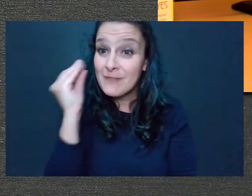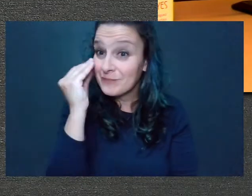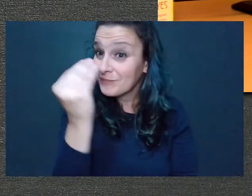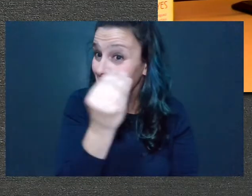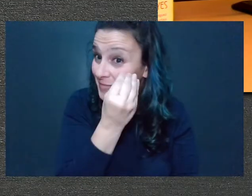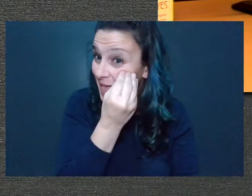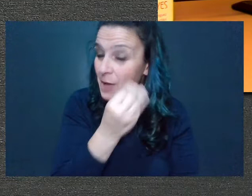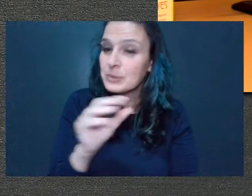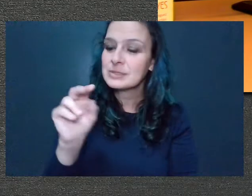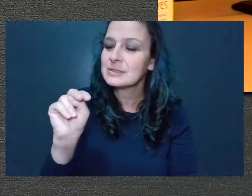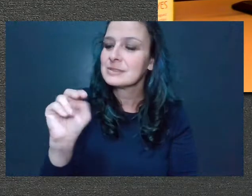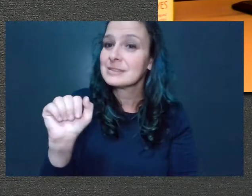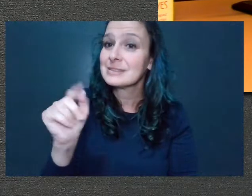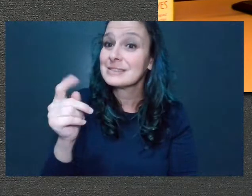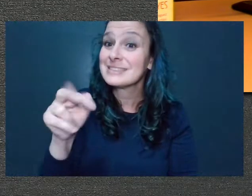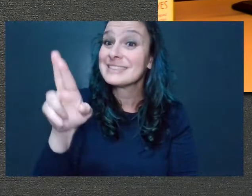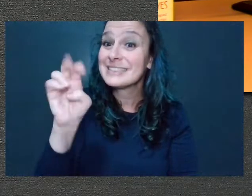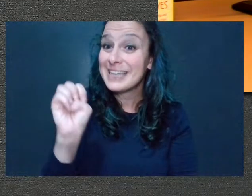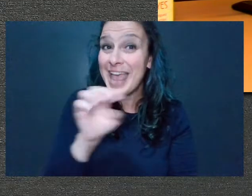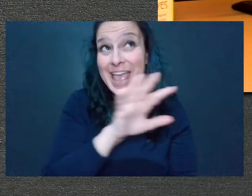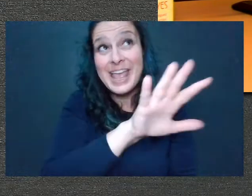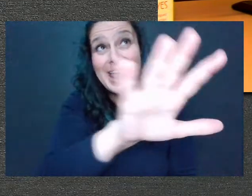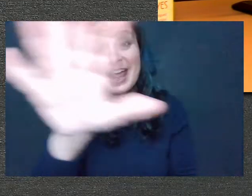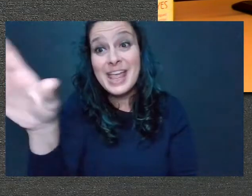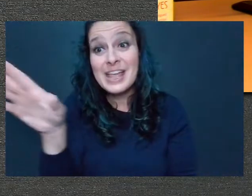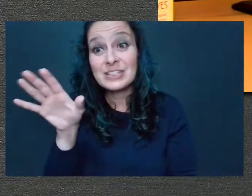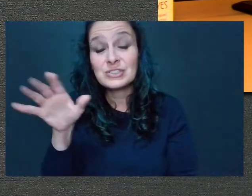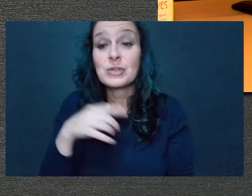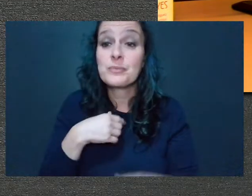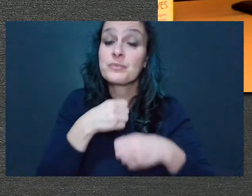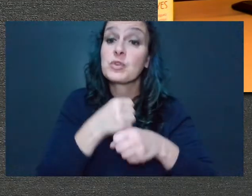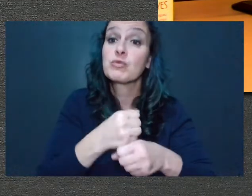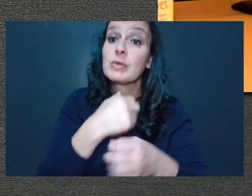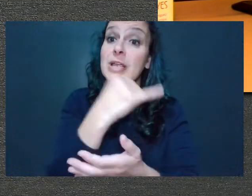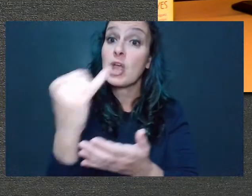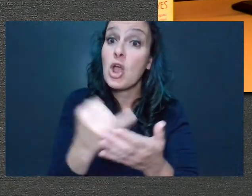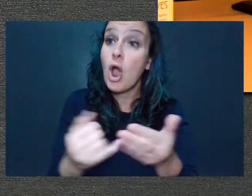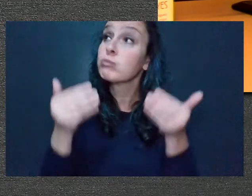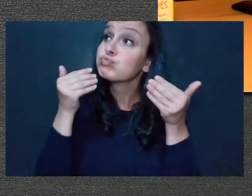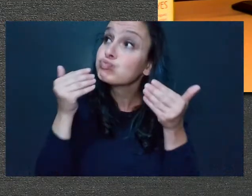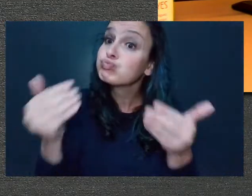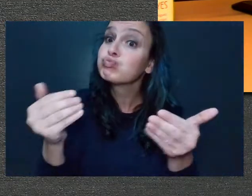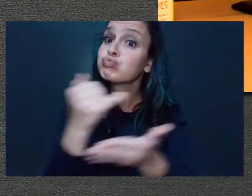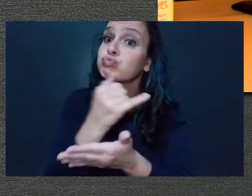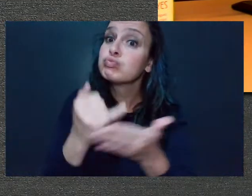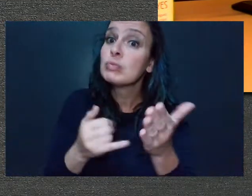So when we create art, sometimes we study things before we start drawing and painting them.